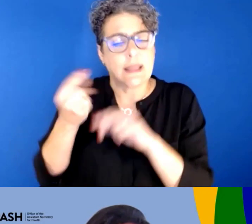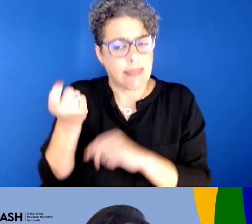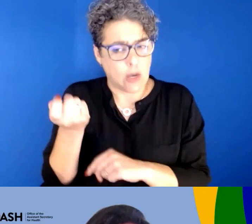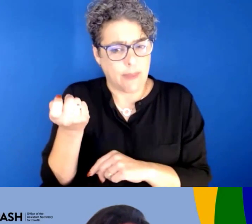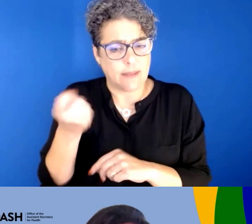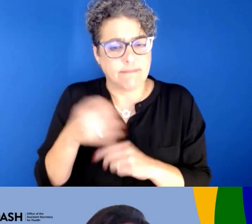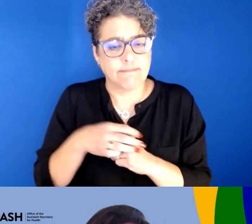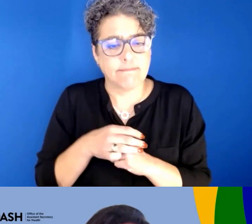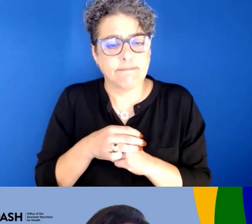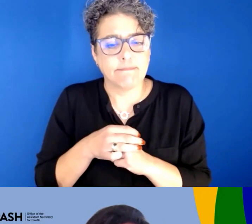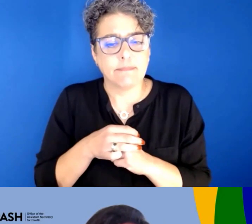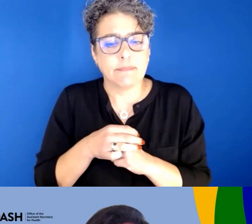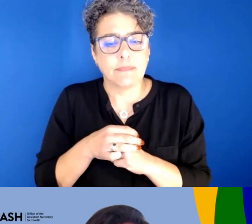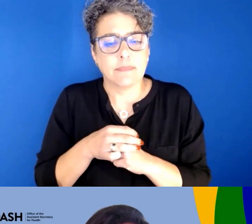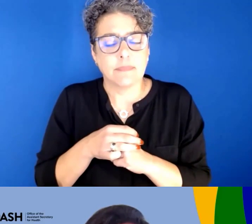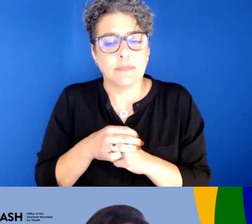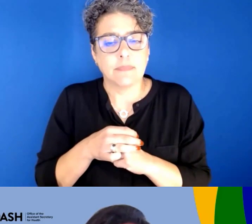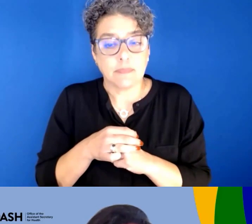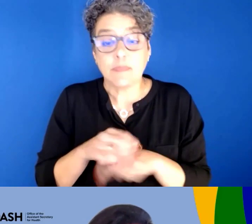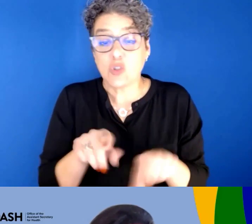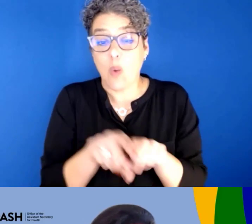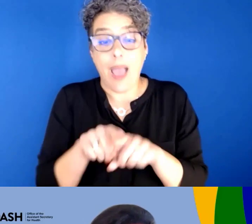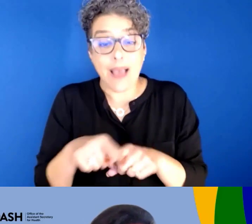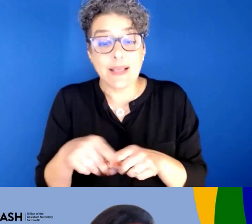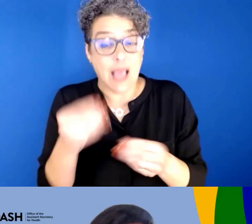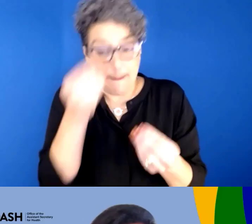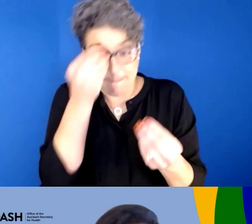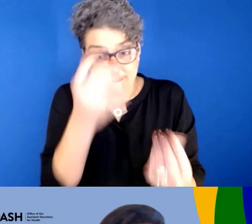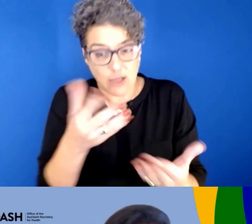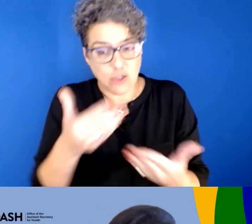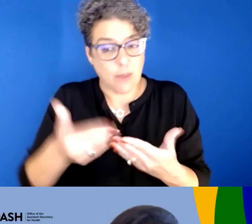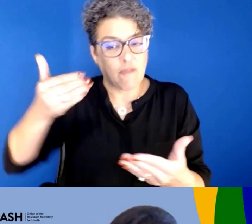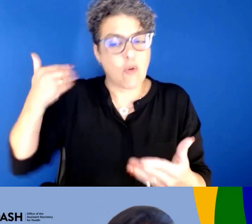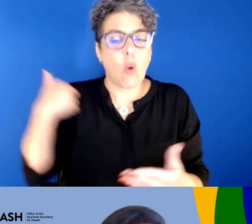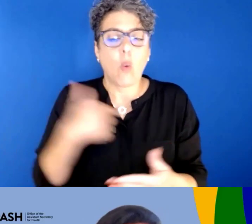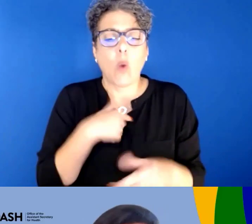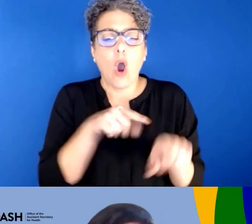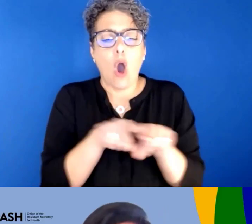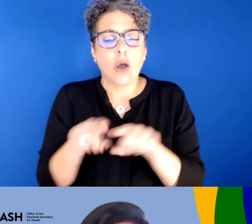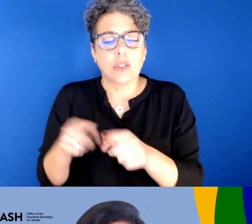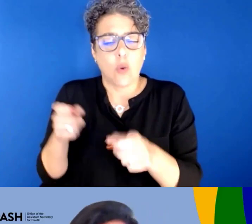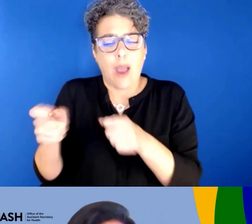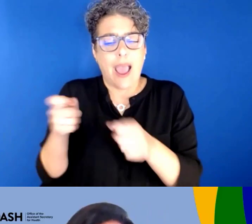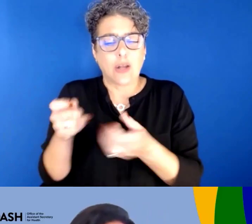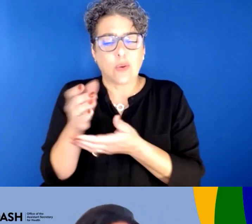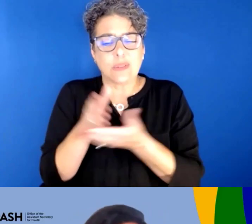and as I mentioned before, we also handle other types of non-research misconduct allegations,